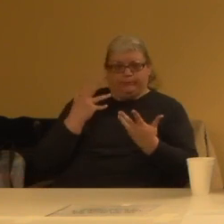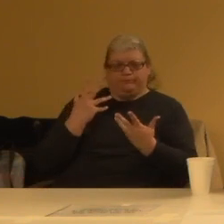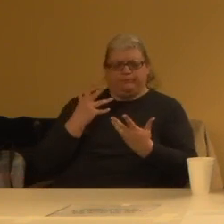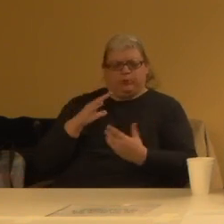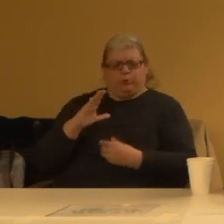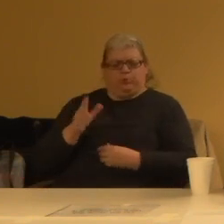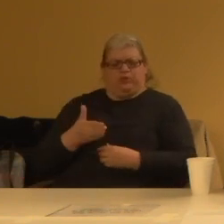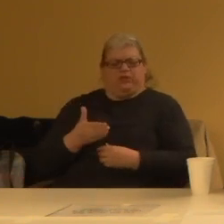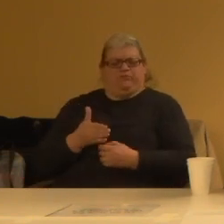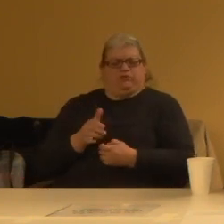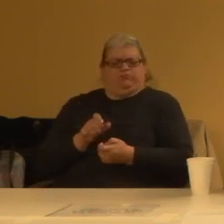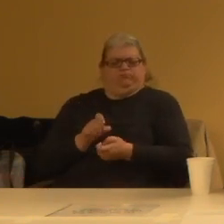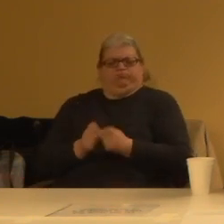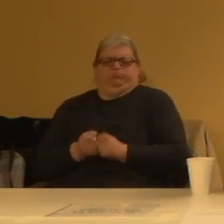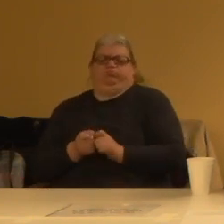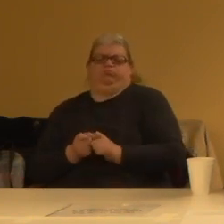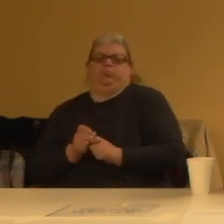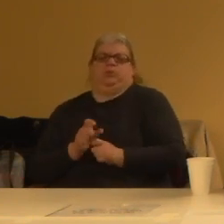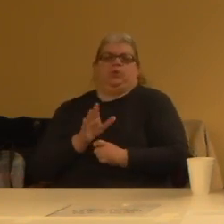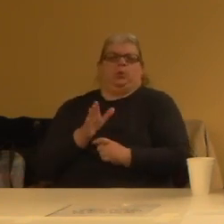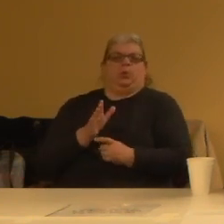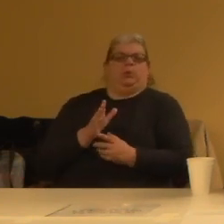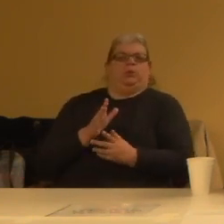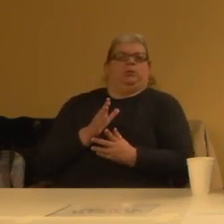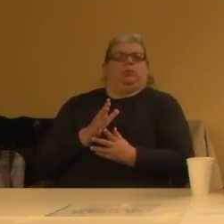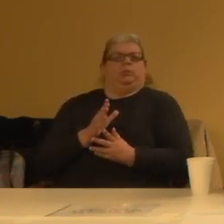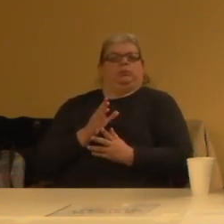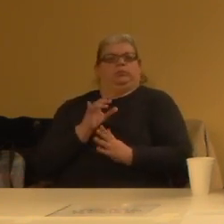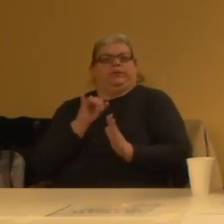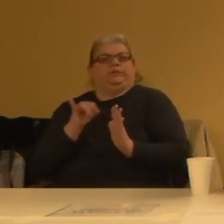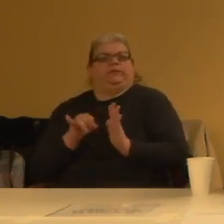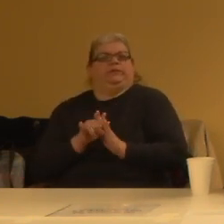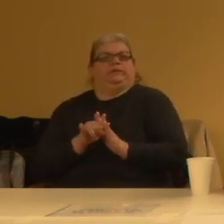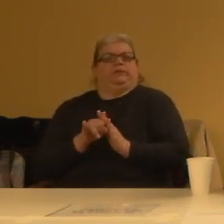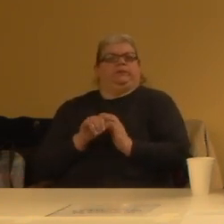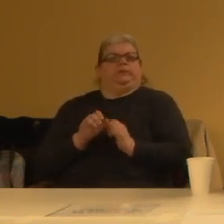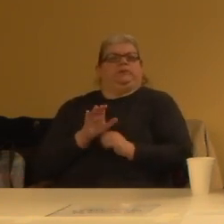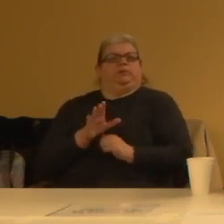your identity, and your morals, because it's just theater.